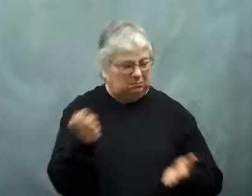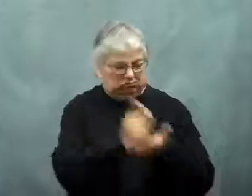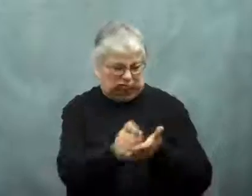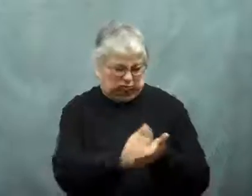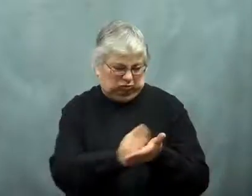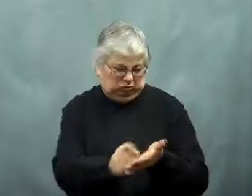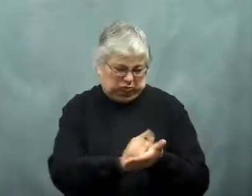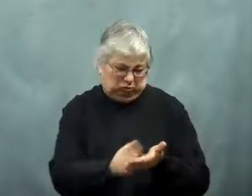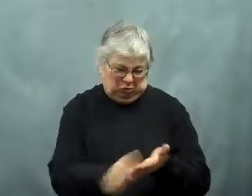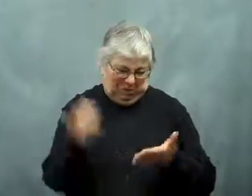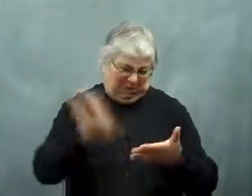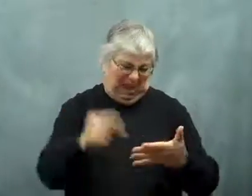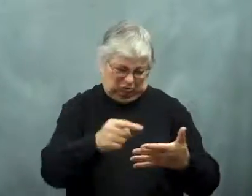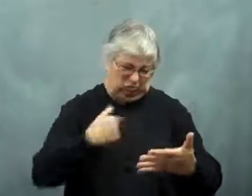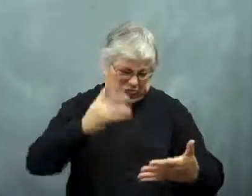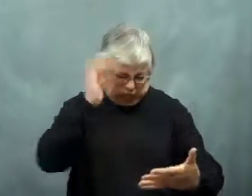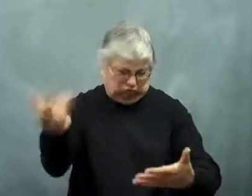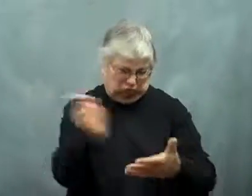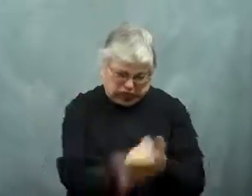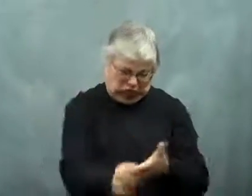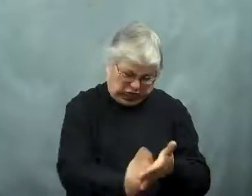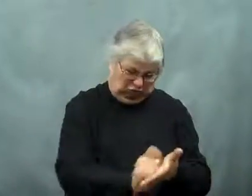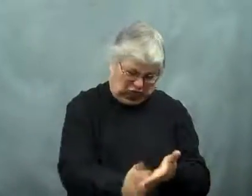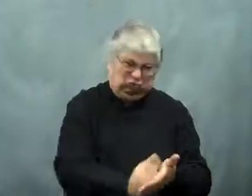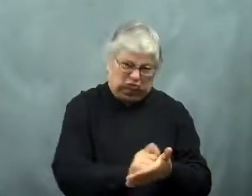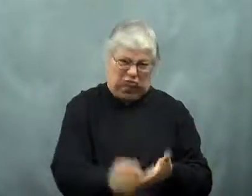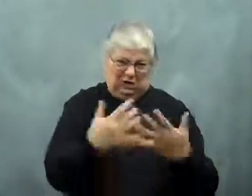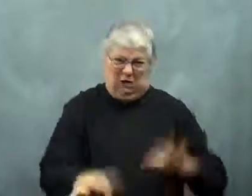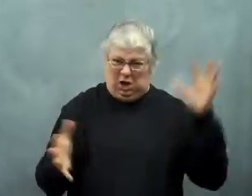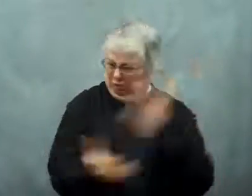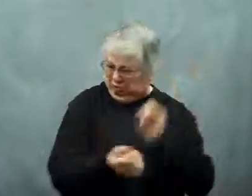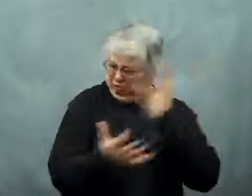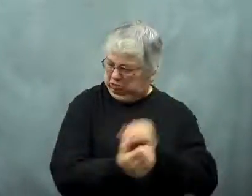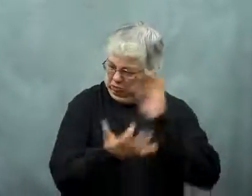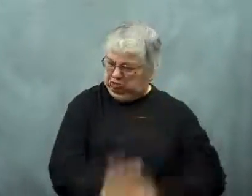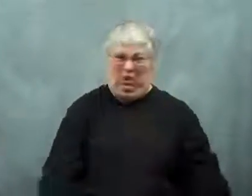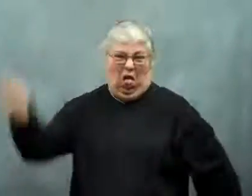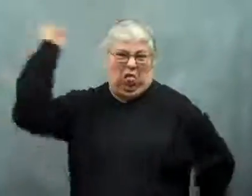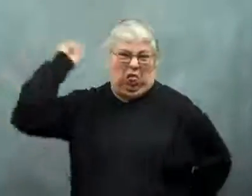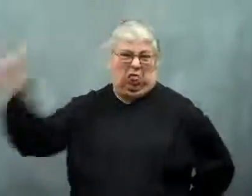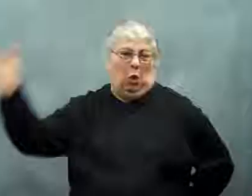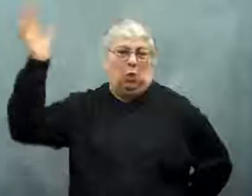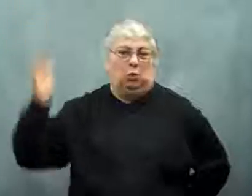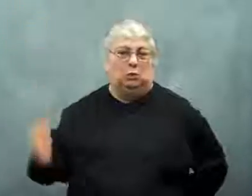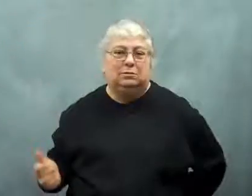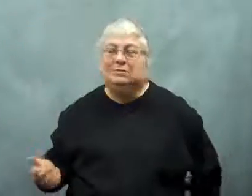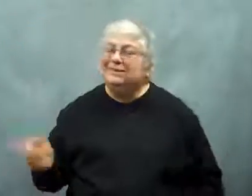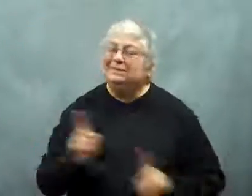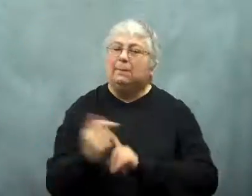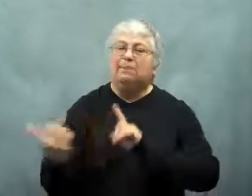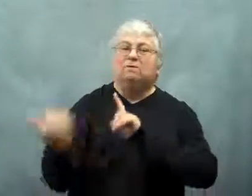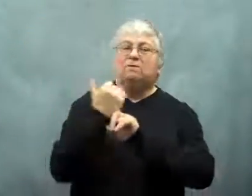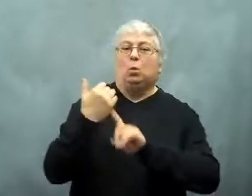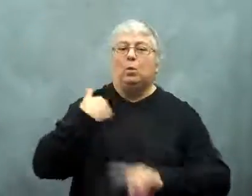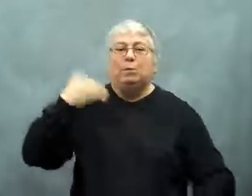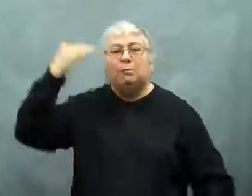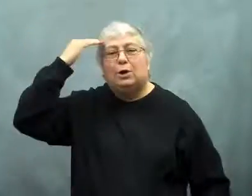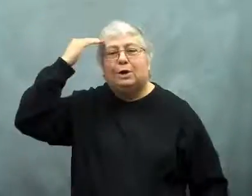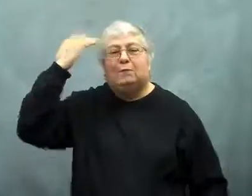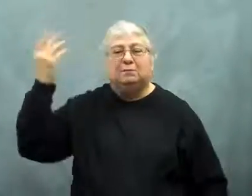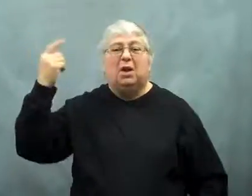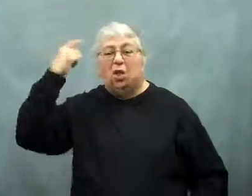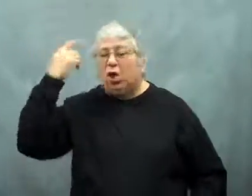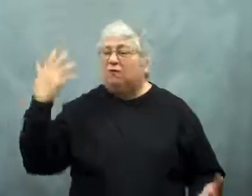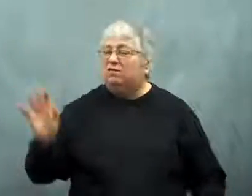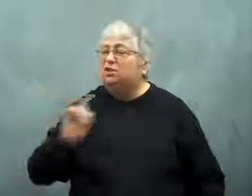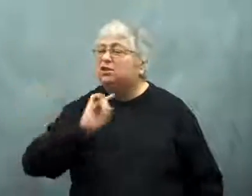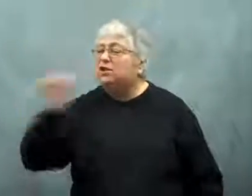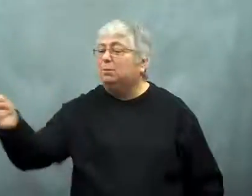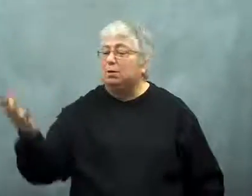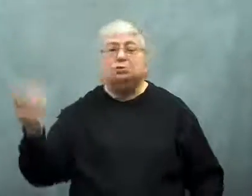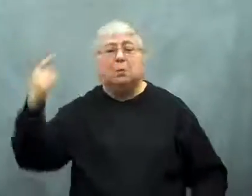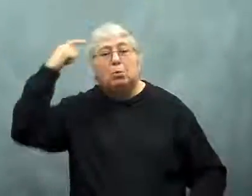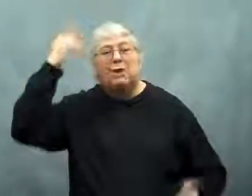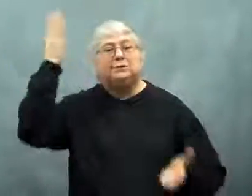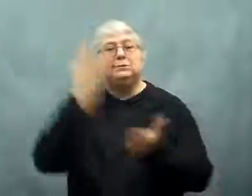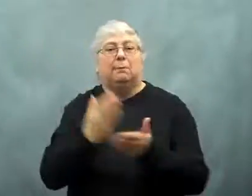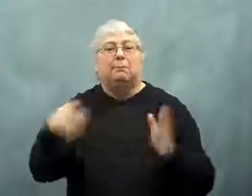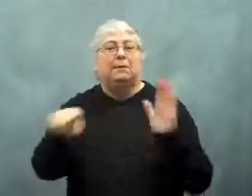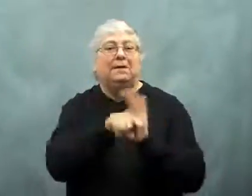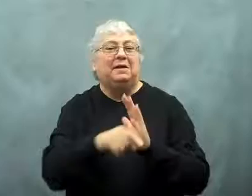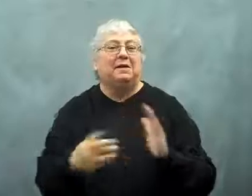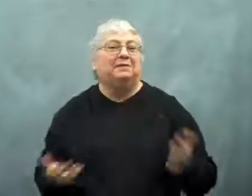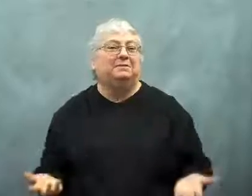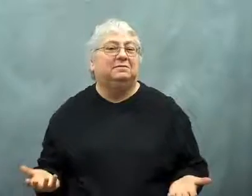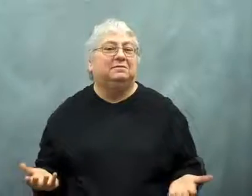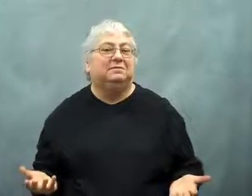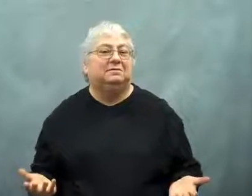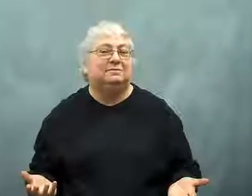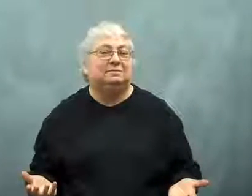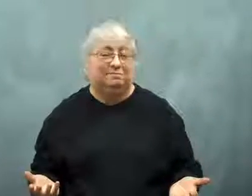write it all out, then crumple it up and throw it out.